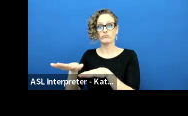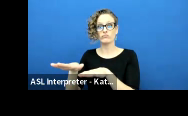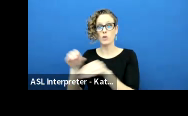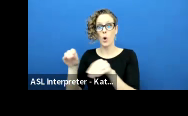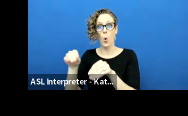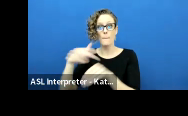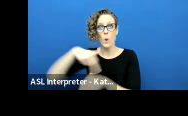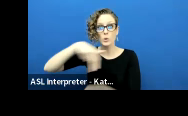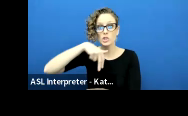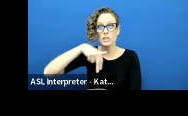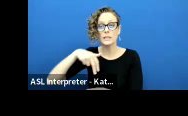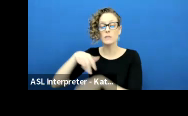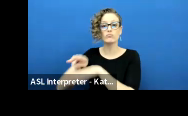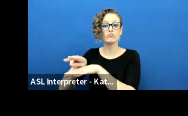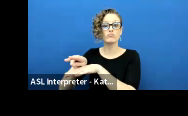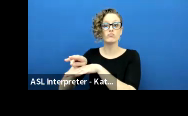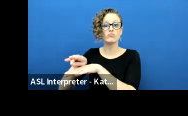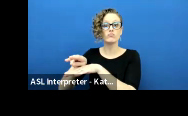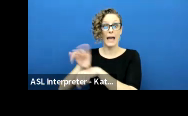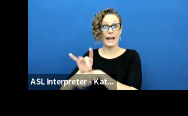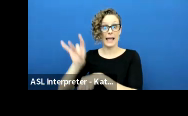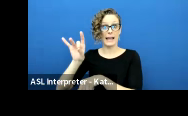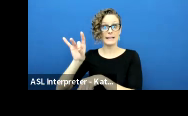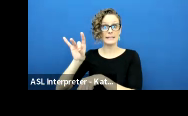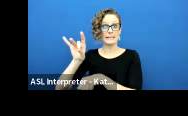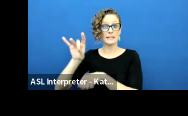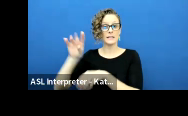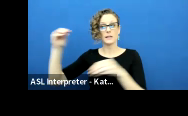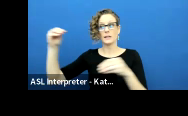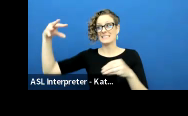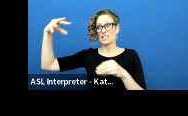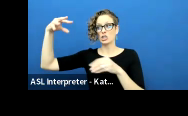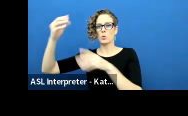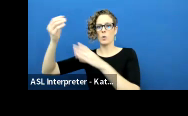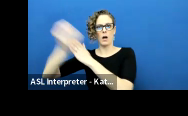the kitchen uh By the time eight o'clock comes around and we send a text message to his wife